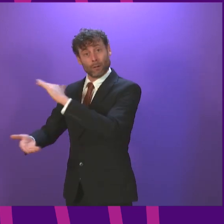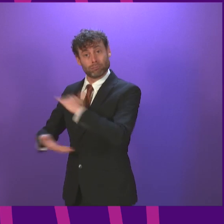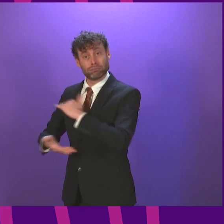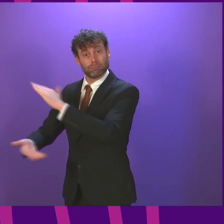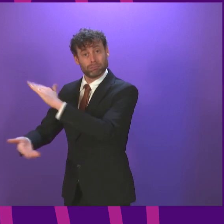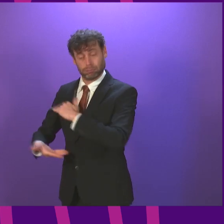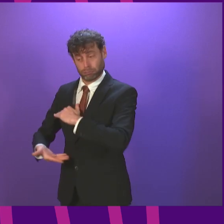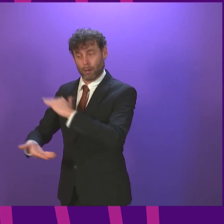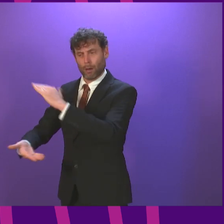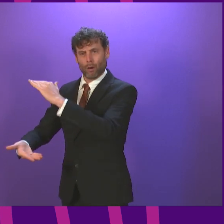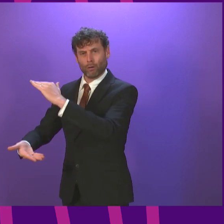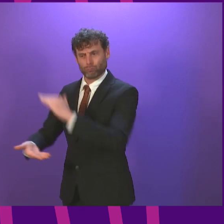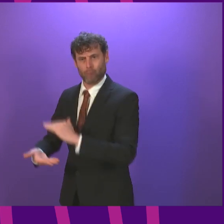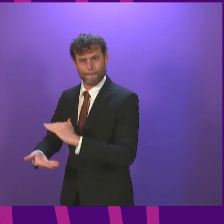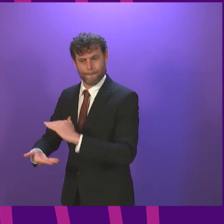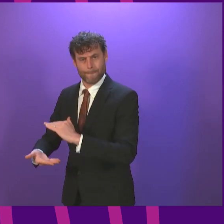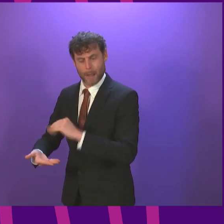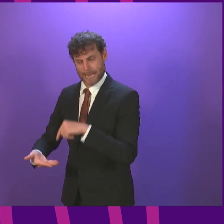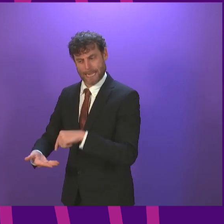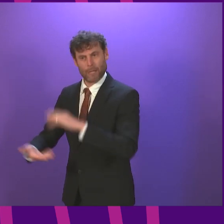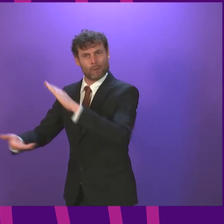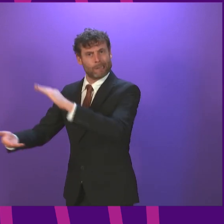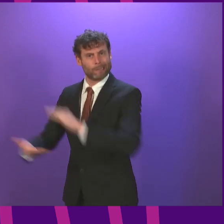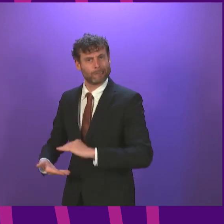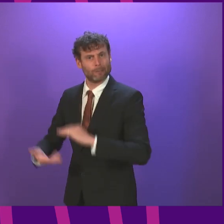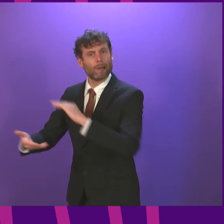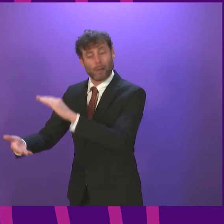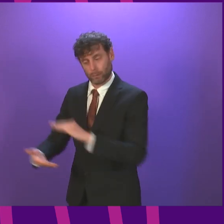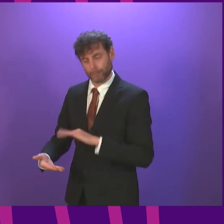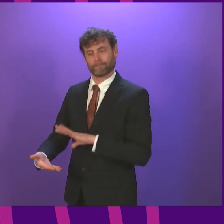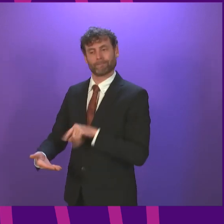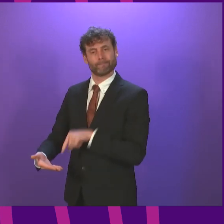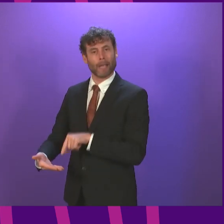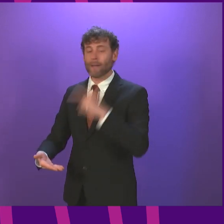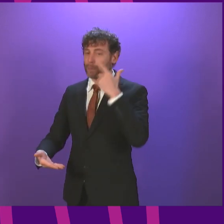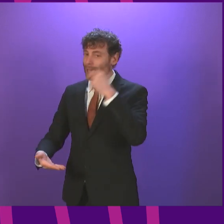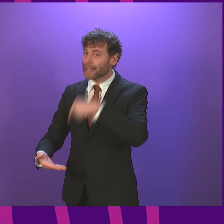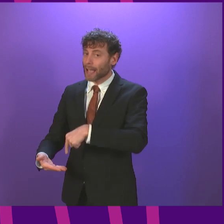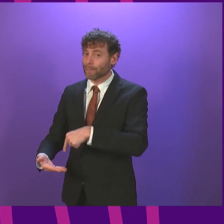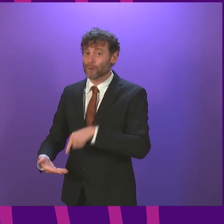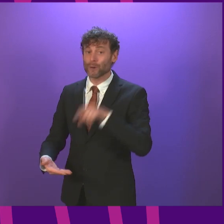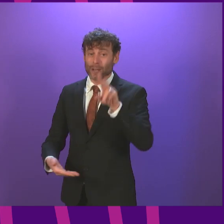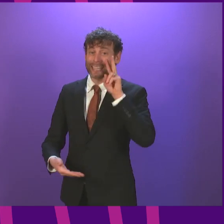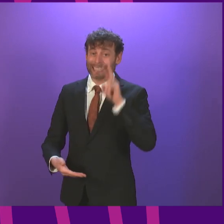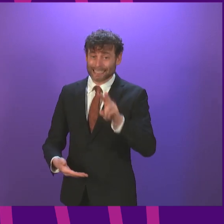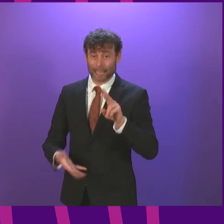weeks, which is reflected in our daily figures. If members look at the dashboards that are